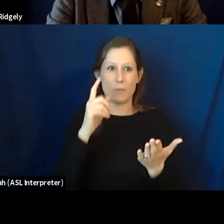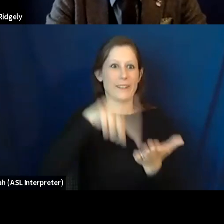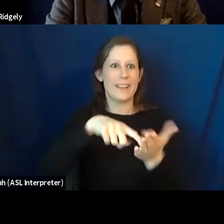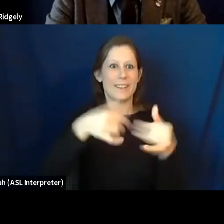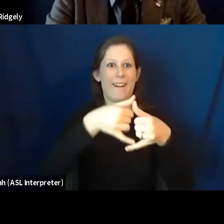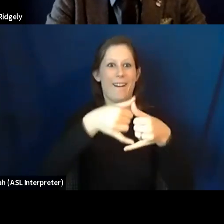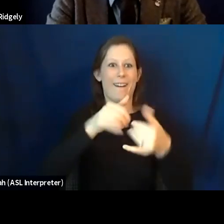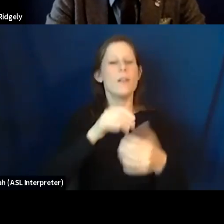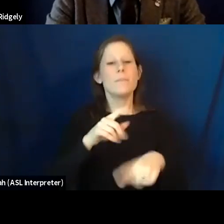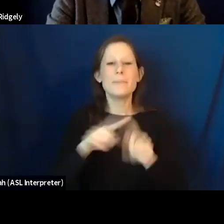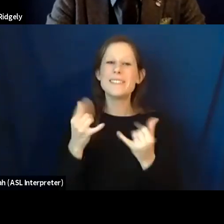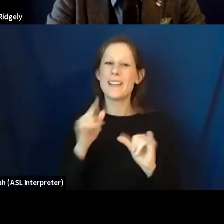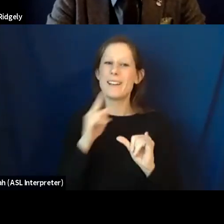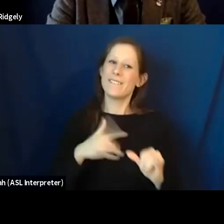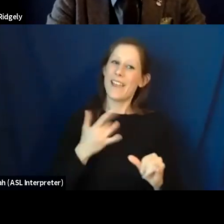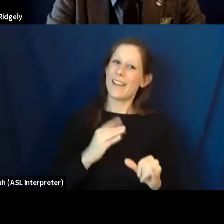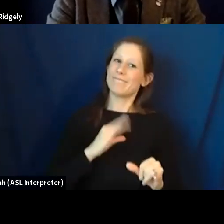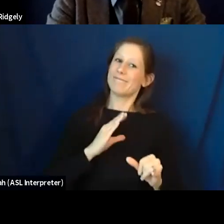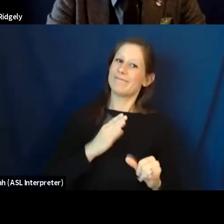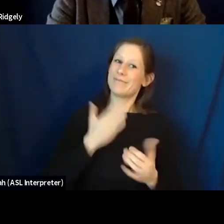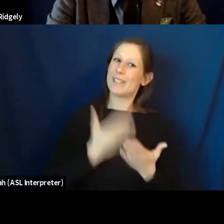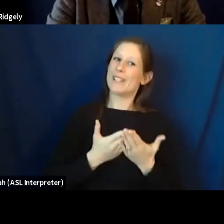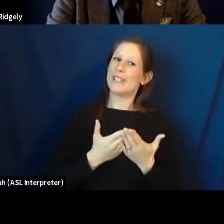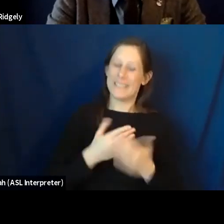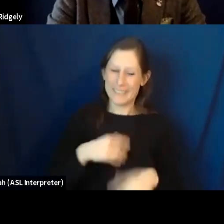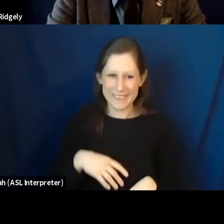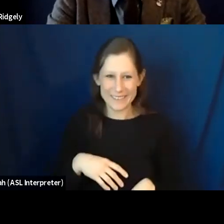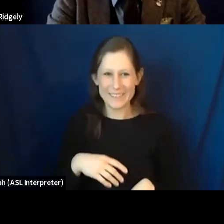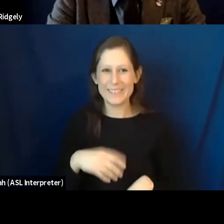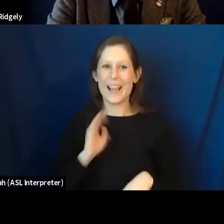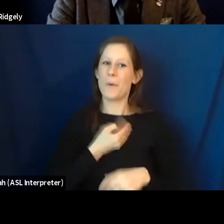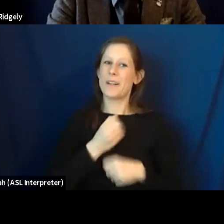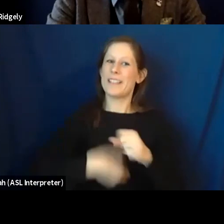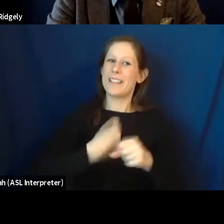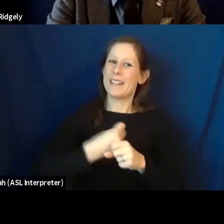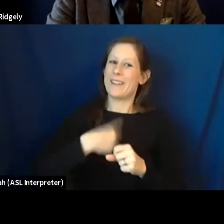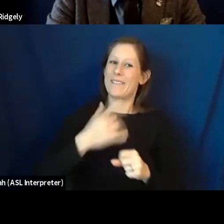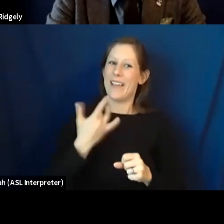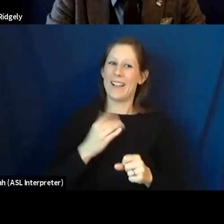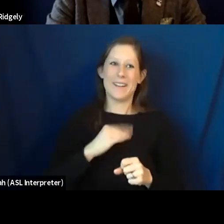when it happens and like i said it just made our it made our year